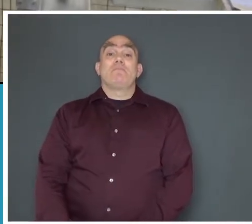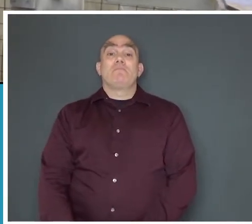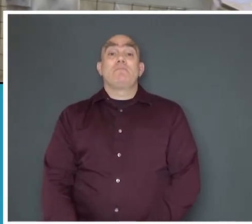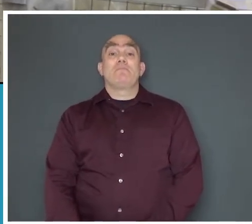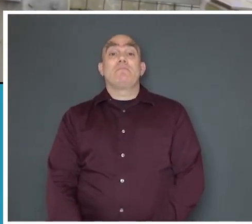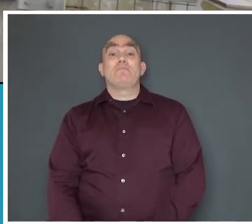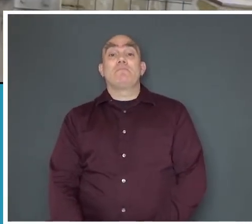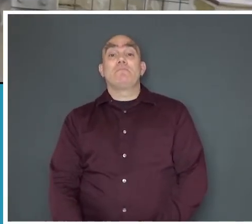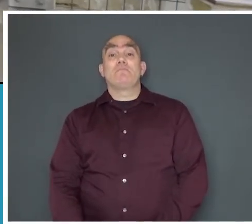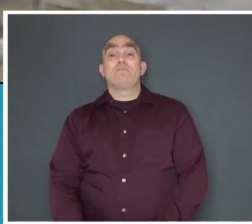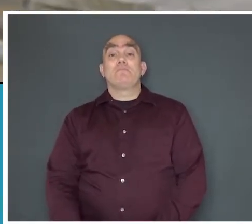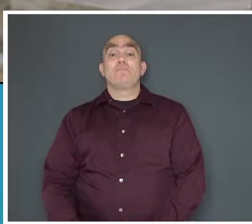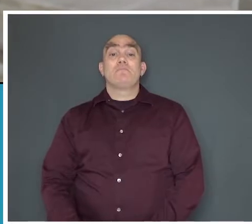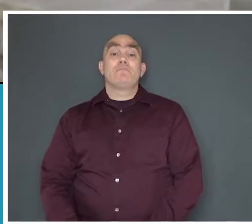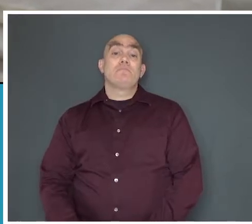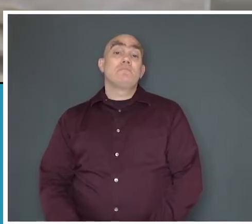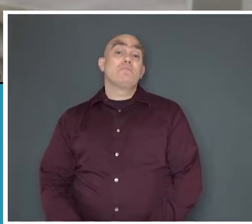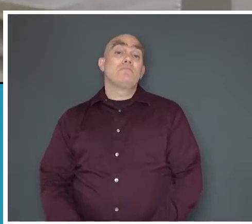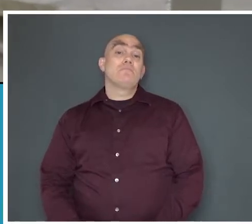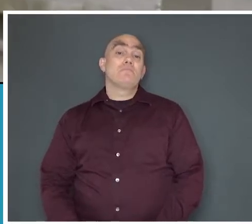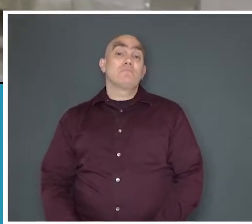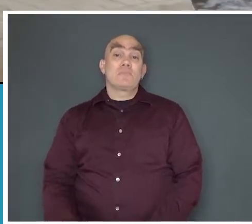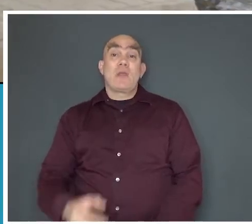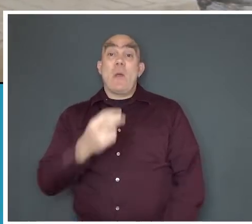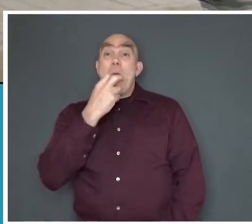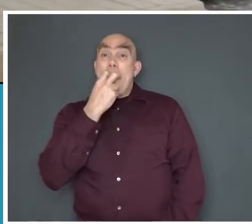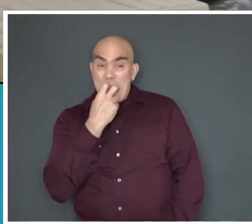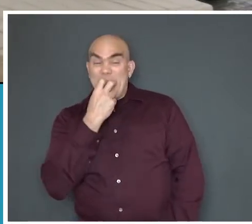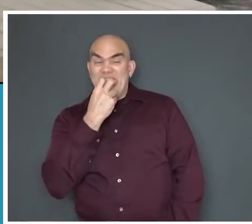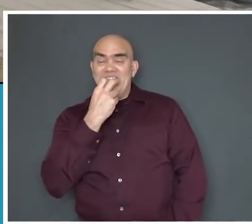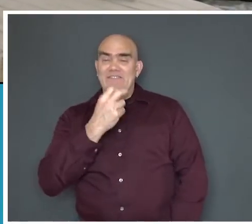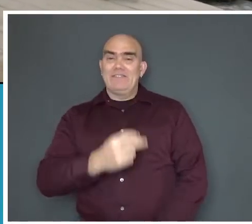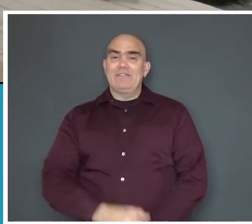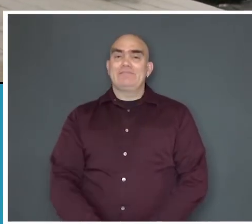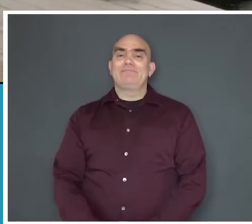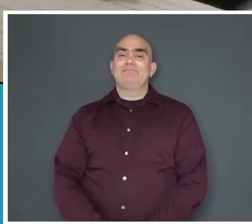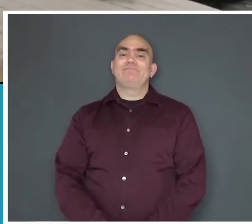(whistle chirping) (water splashing)